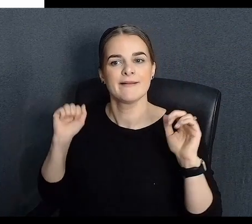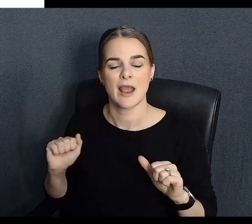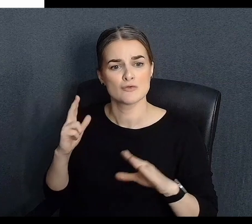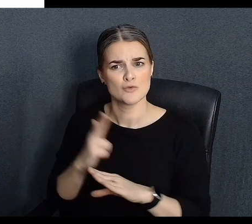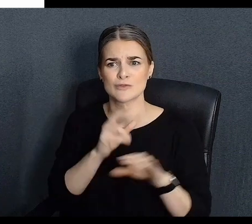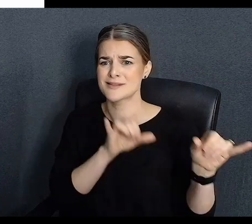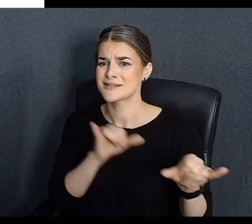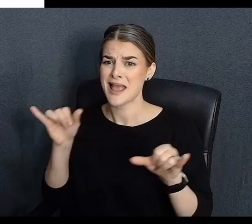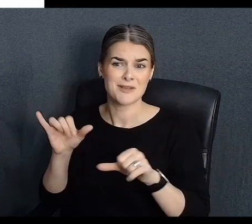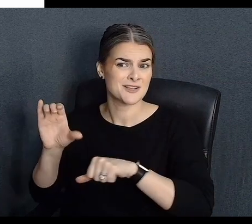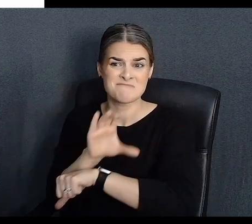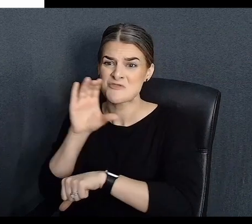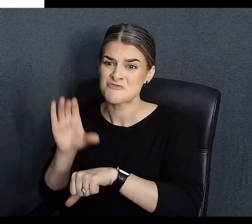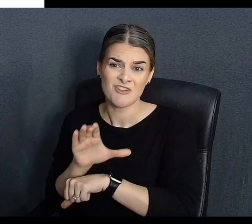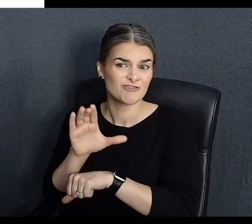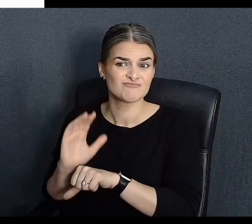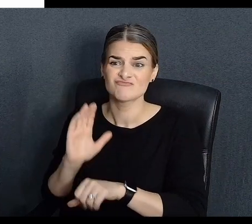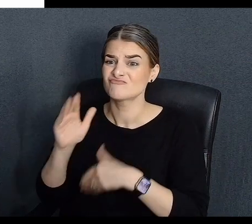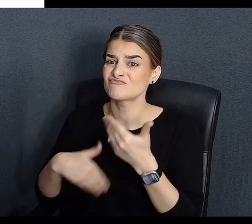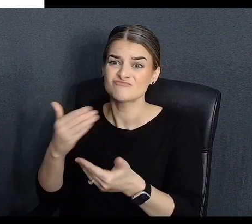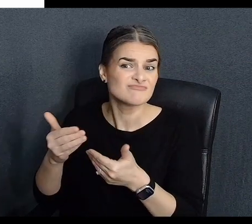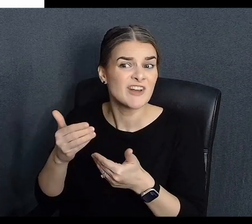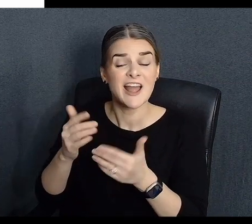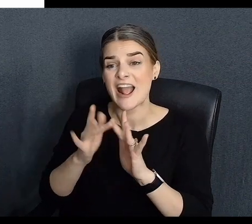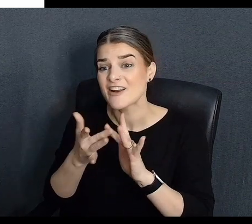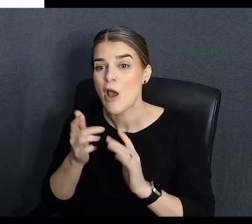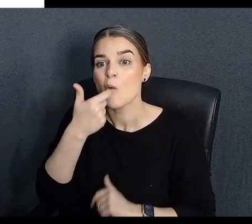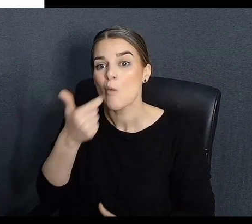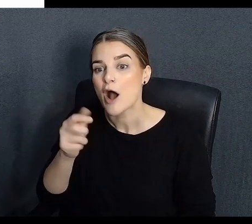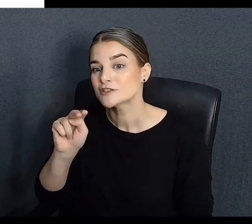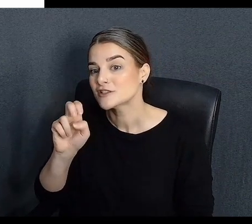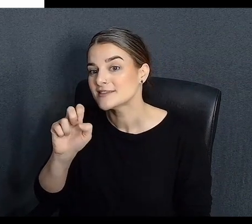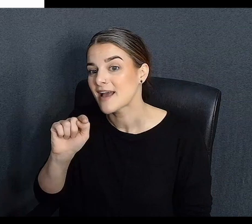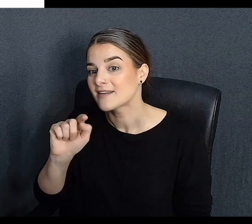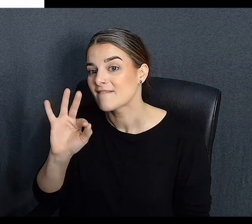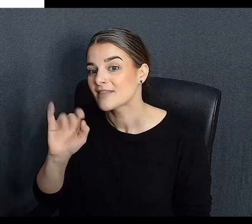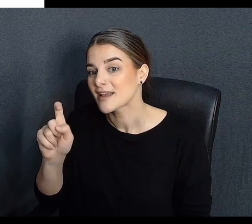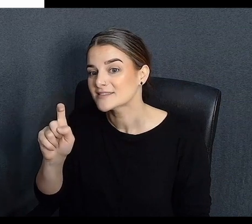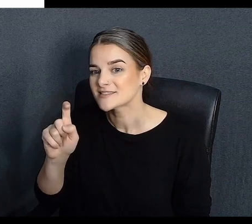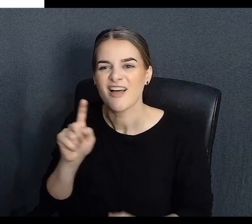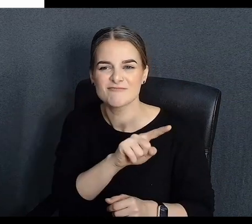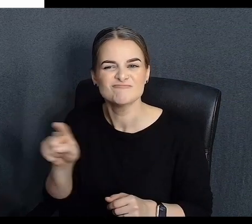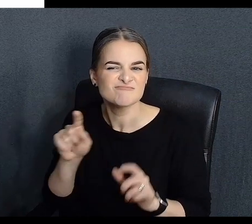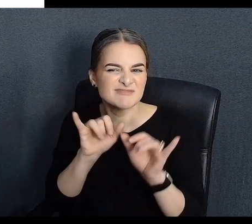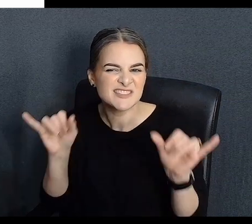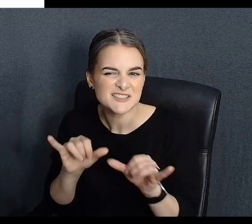You can go on the internet, you can watch Netflix on a lot of these systems. You can send emails, get text messages